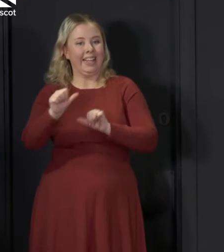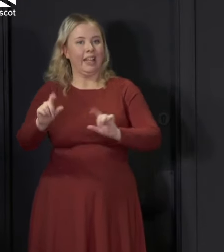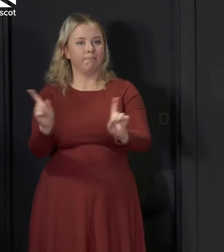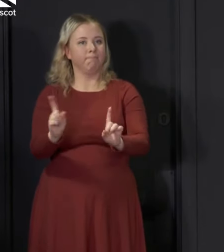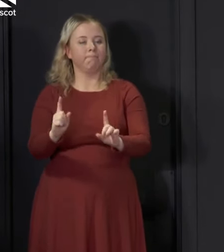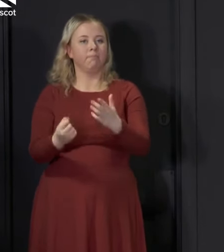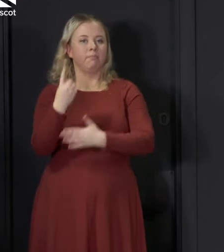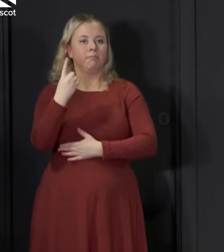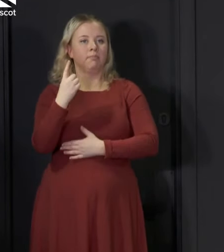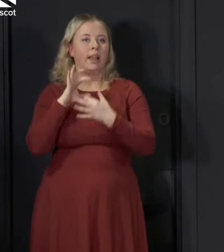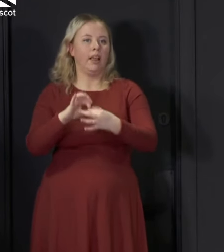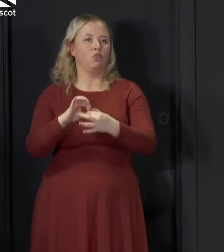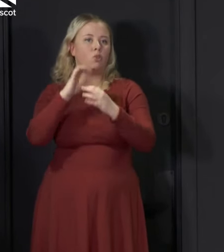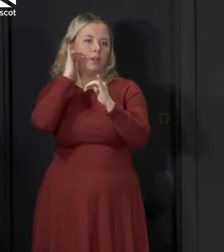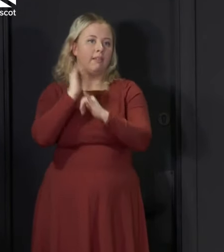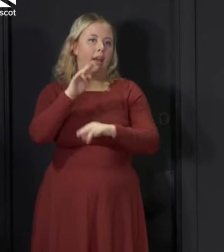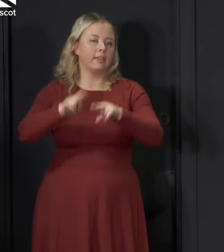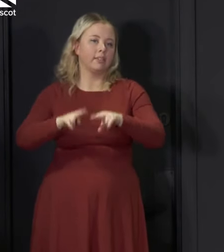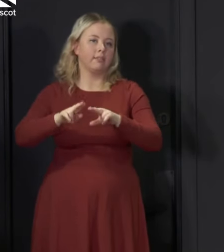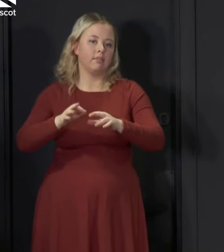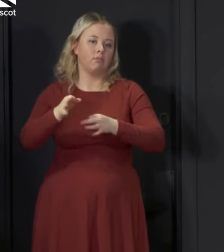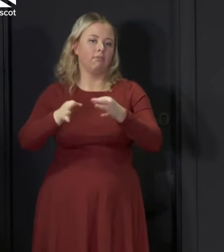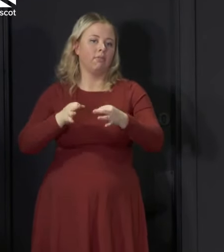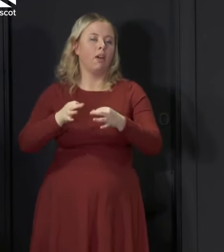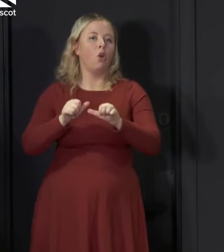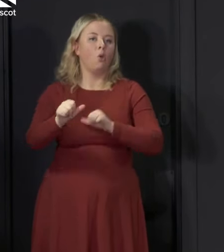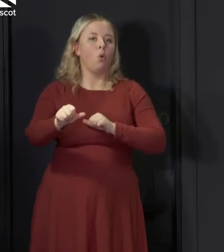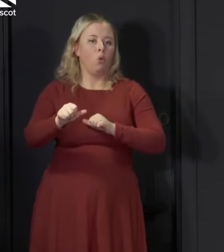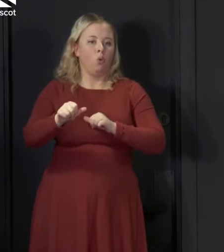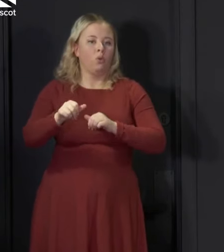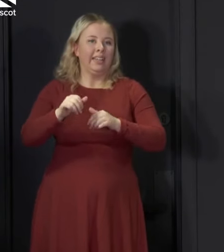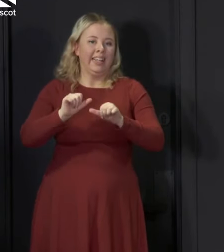strategy are as we continue to go through this phase of dealing with the virus, but